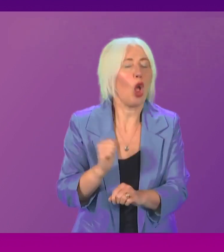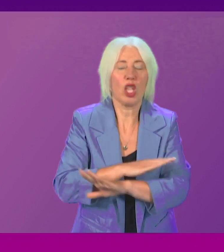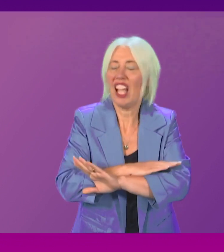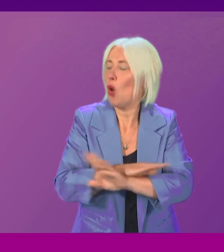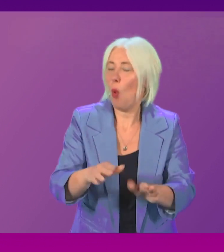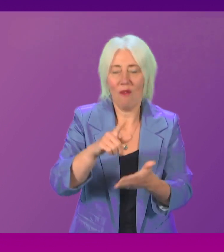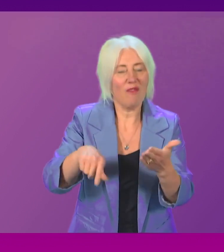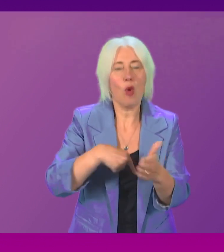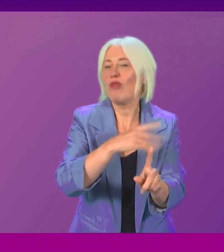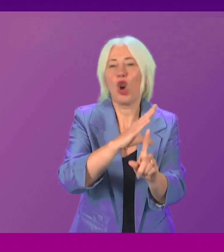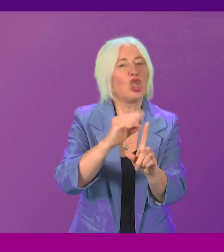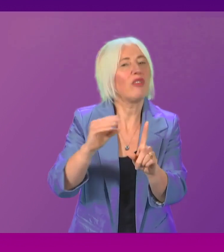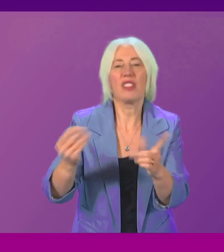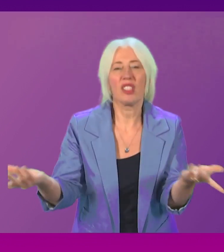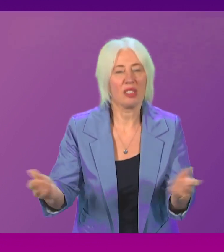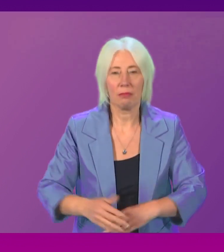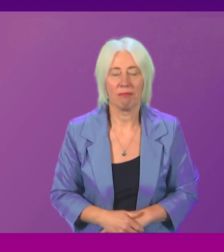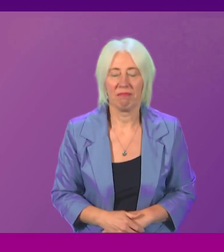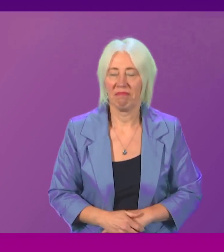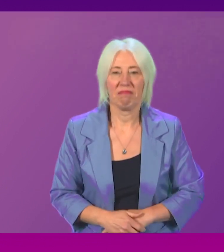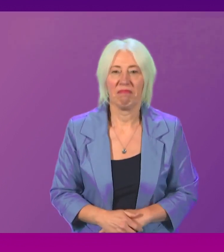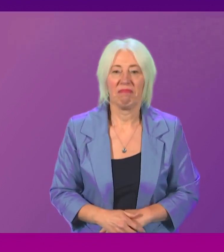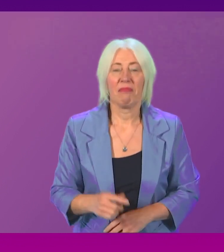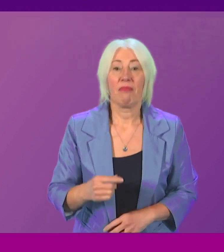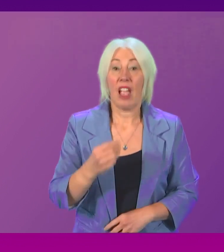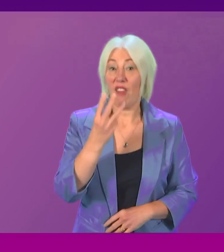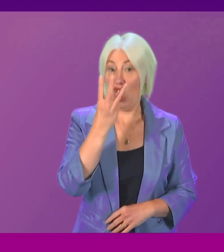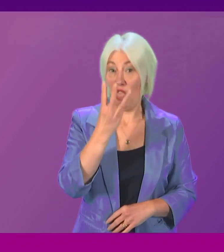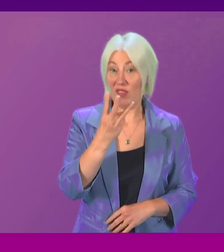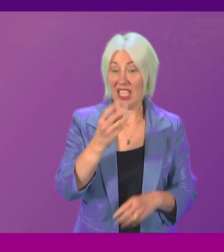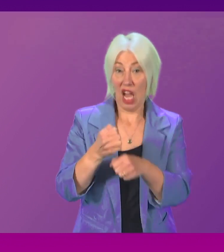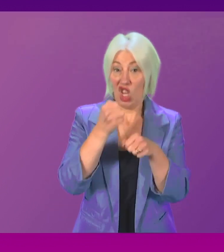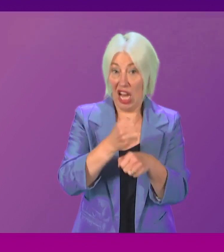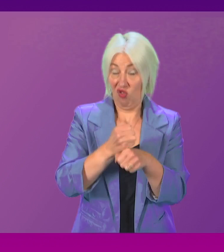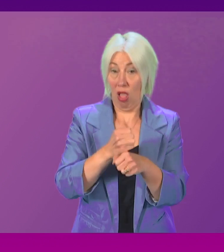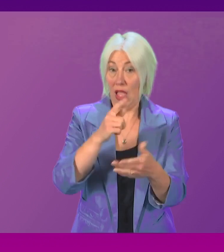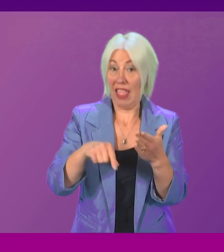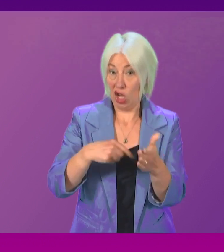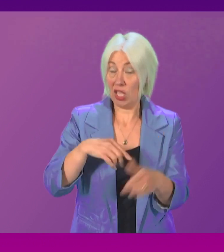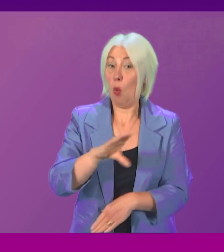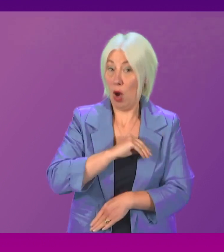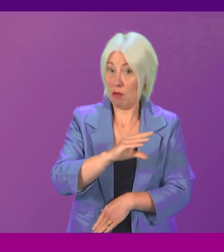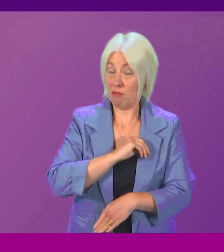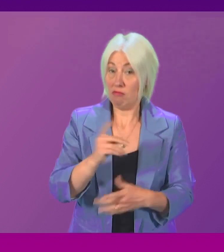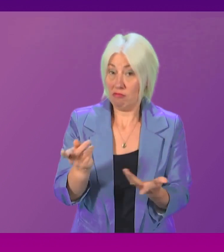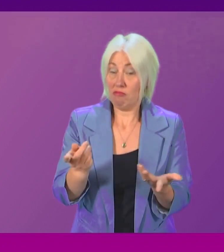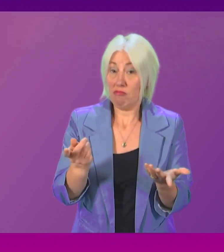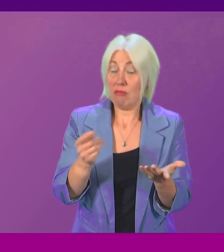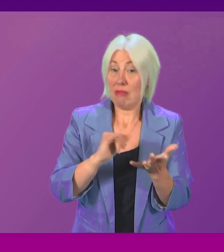I have fought three general elections as SNP leader and the SNP has won all of them.